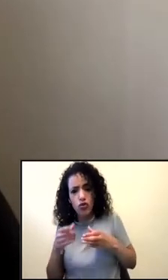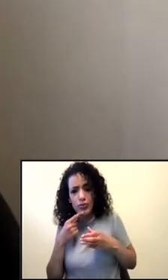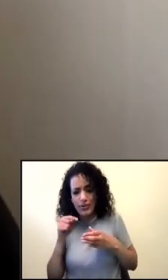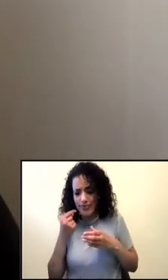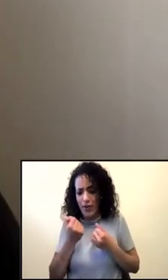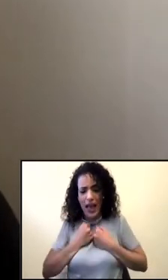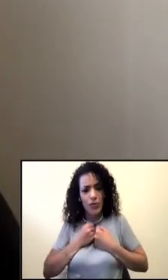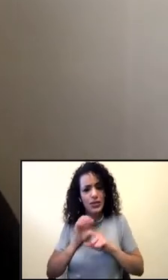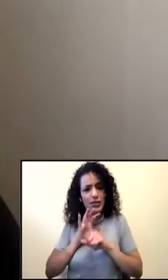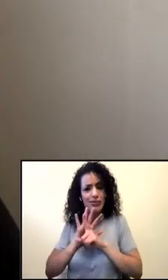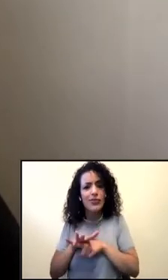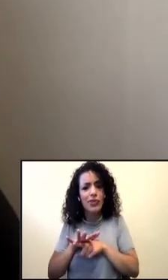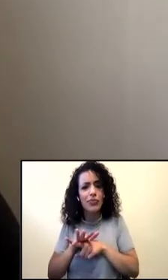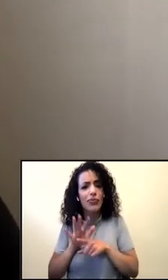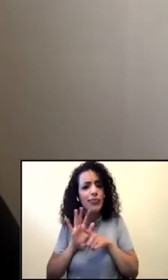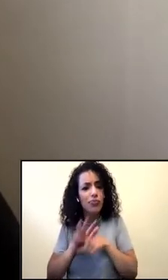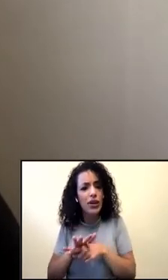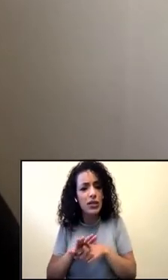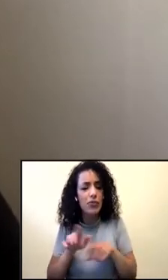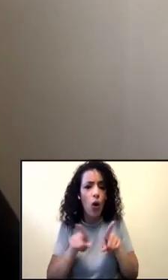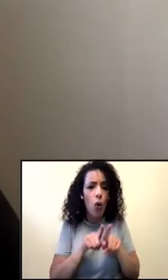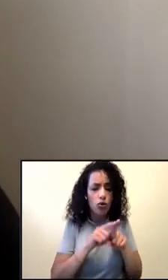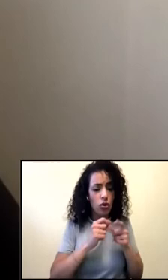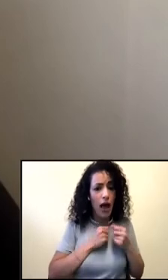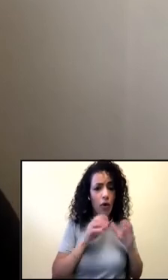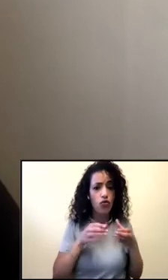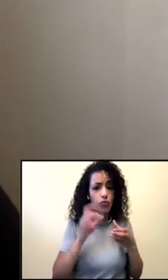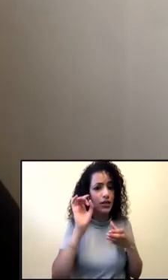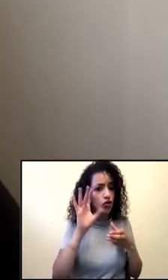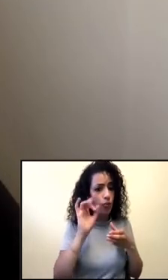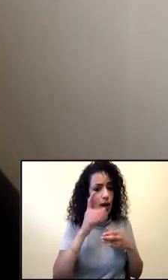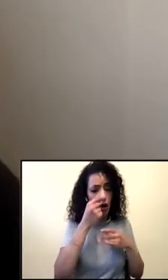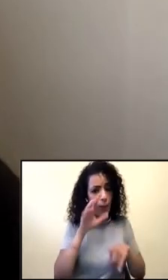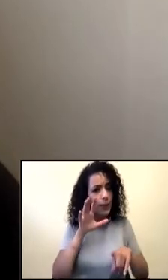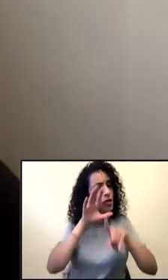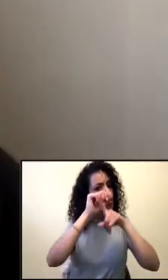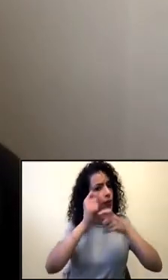Somalia, I think we also need to be careful of when it comes to like, relying on that, on